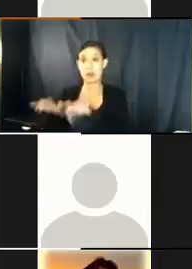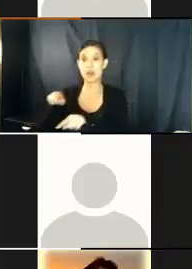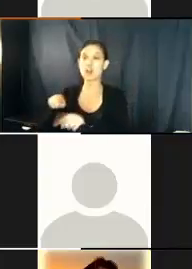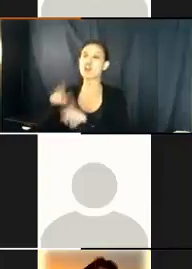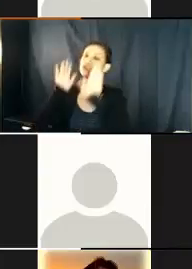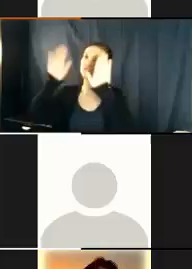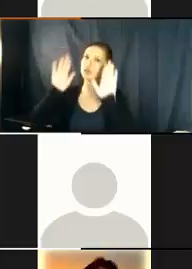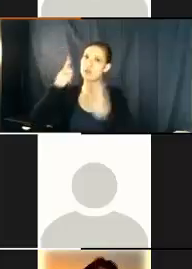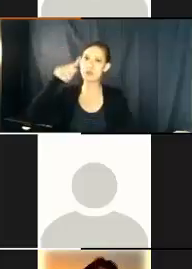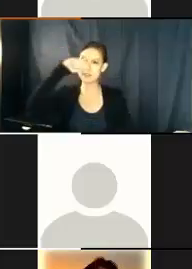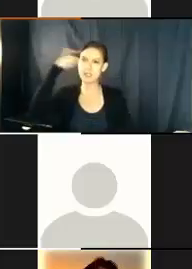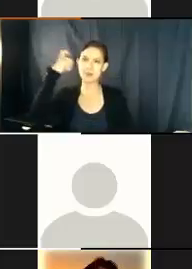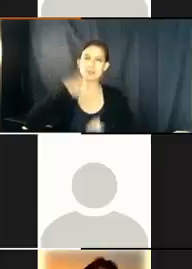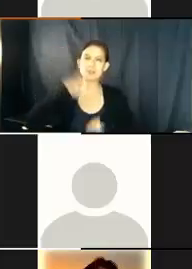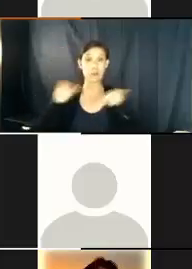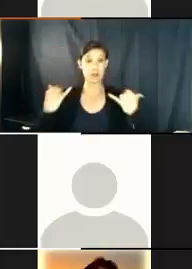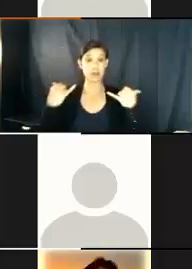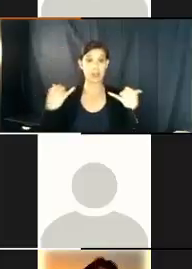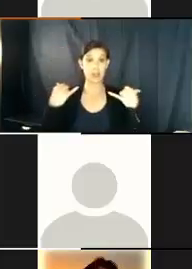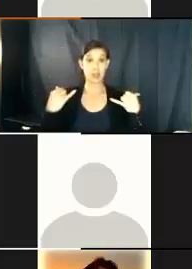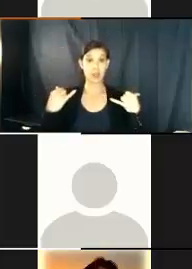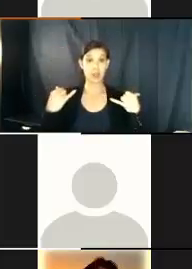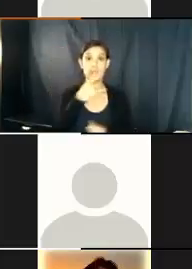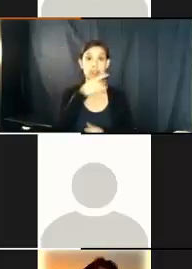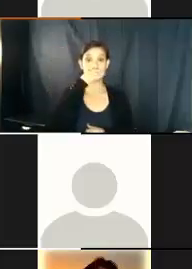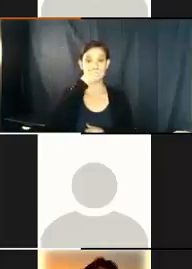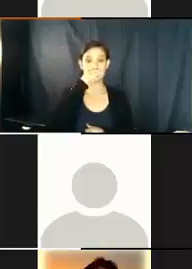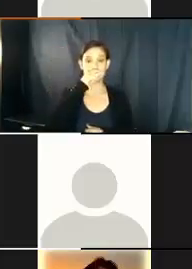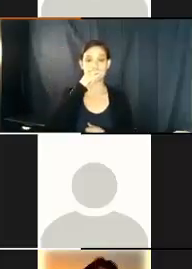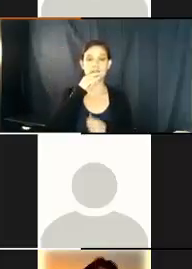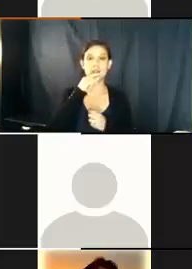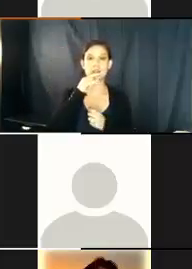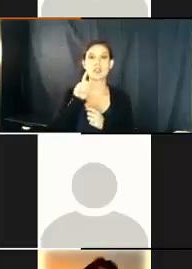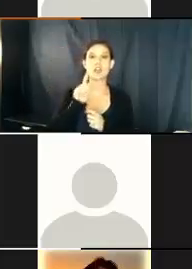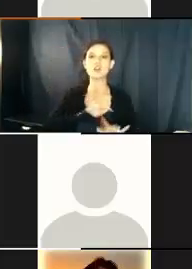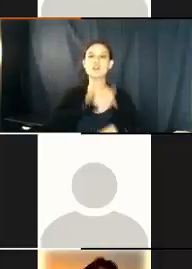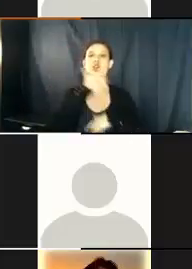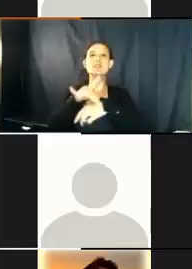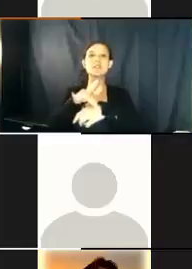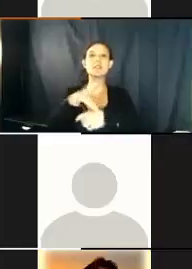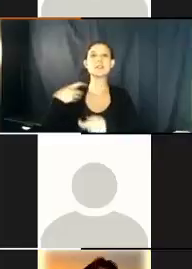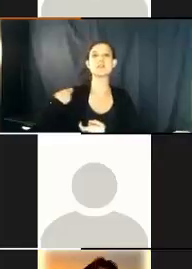So like right now we have a kiddo studying in Spain because he wants to go to a specialized